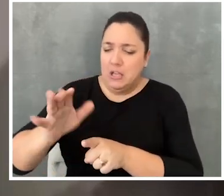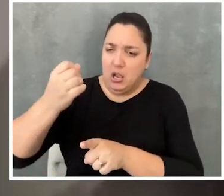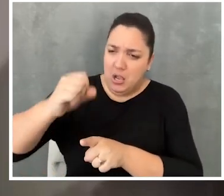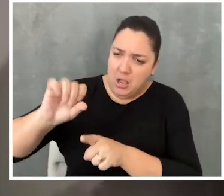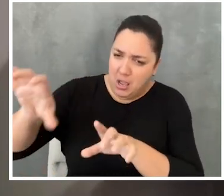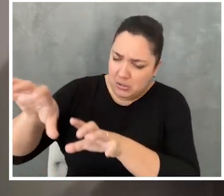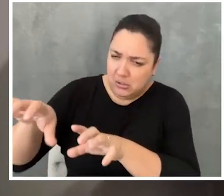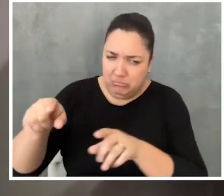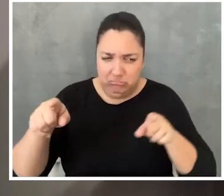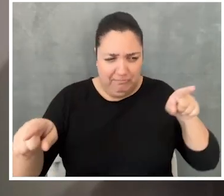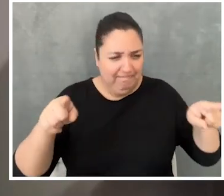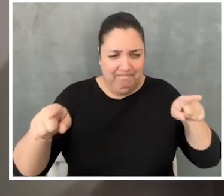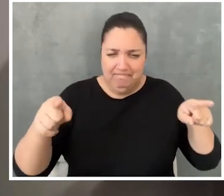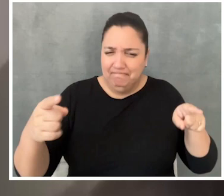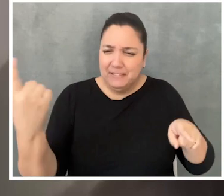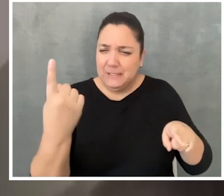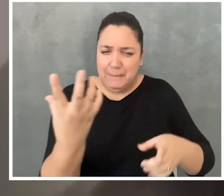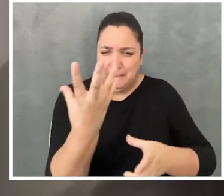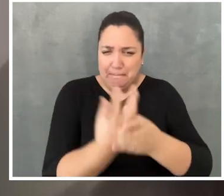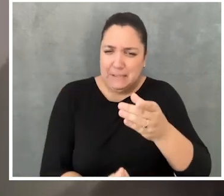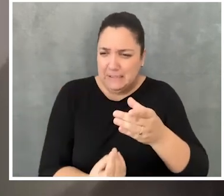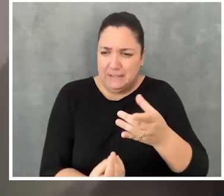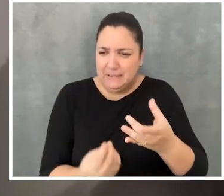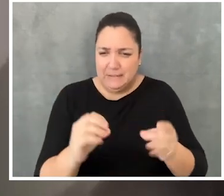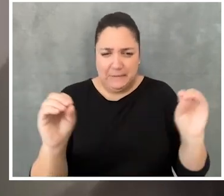You know, the gender movement wasn't talking